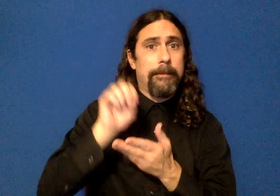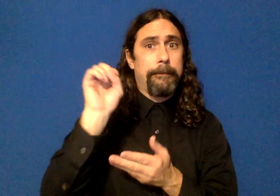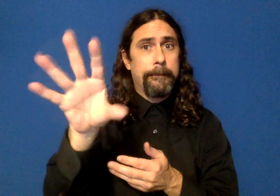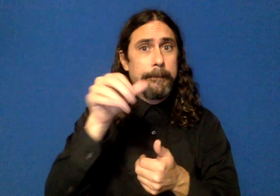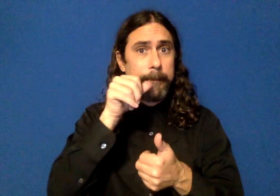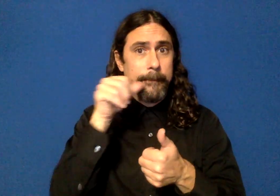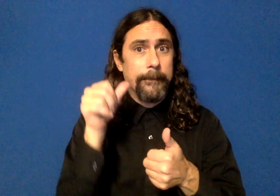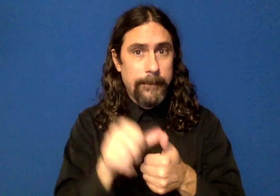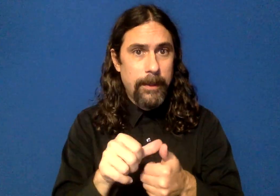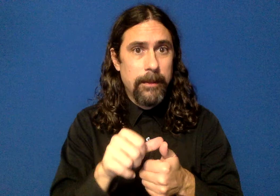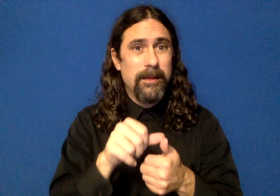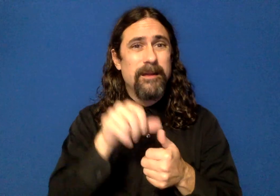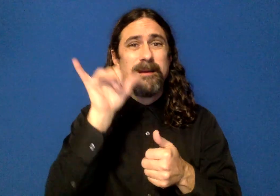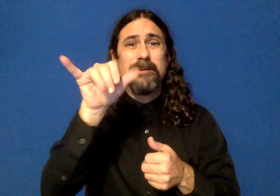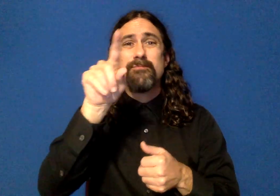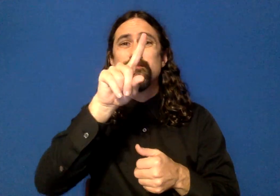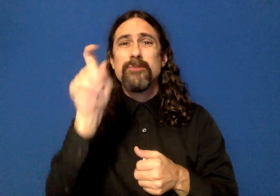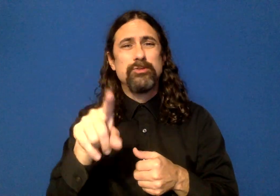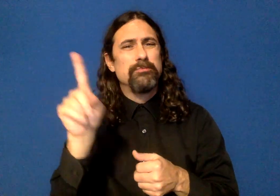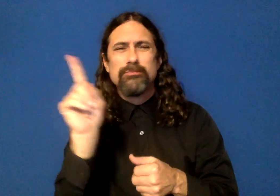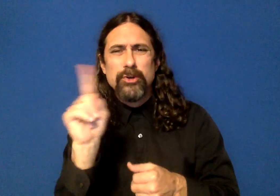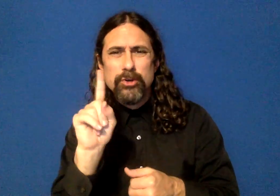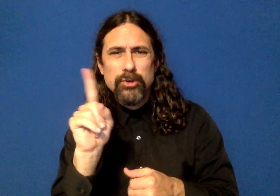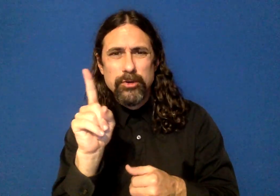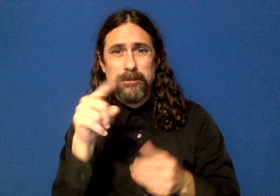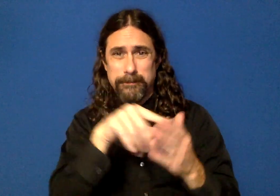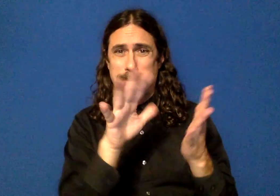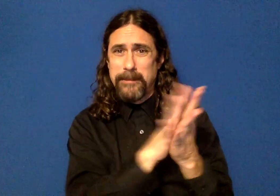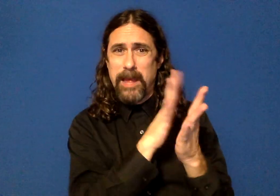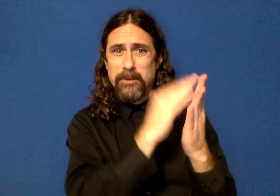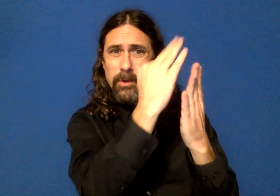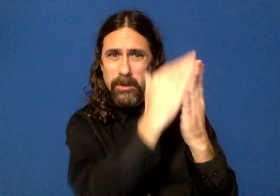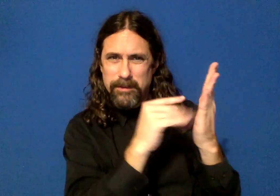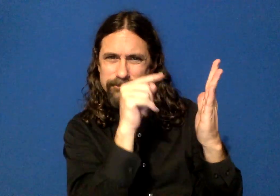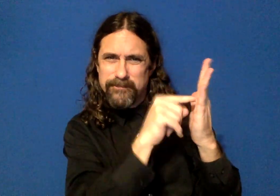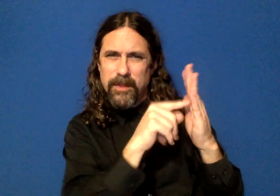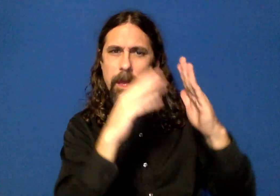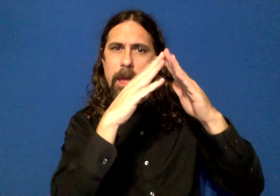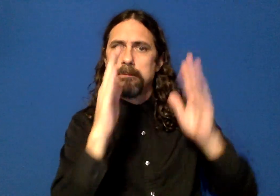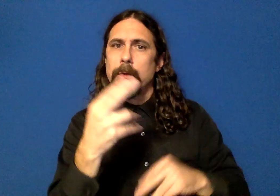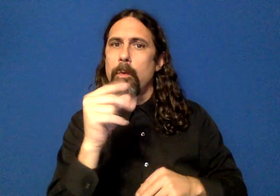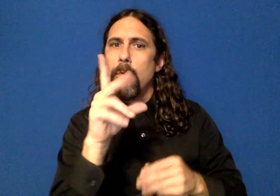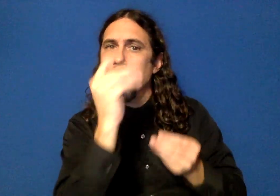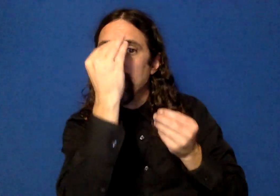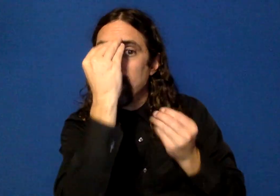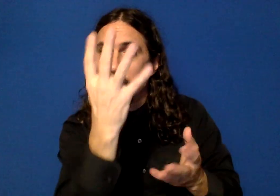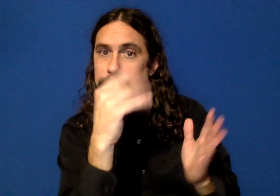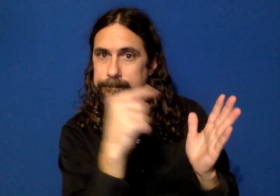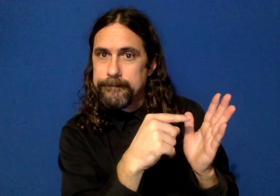could include a change, adaptation, or modification to a policy, program, service